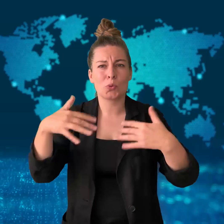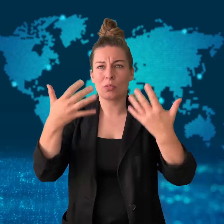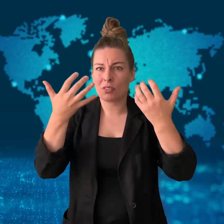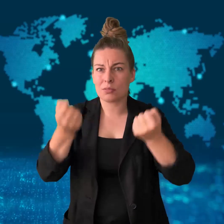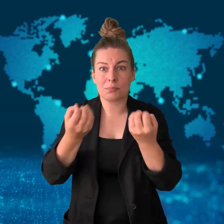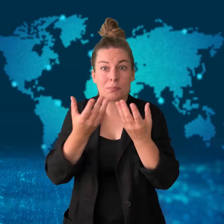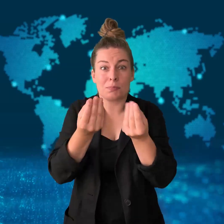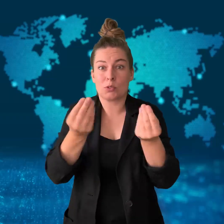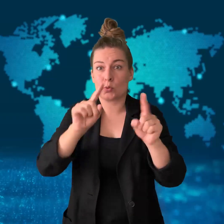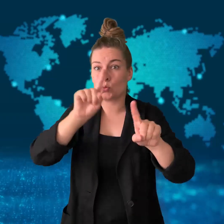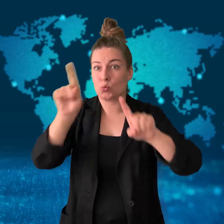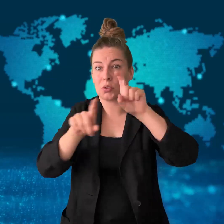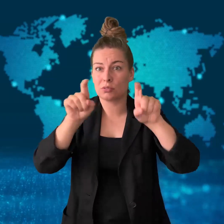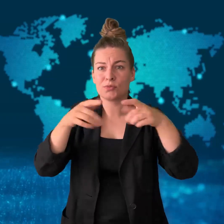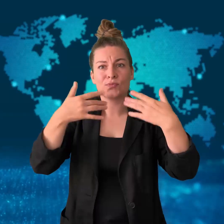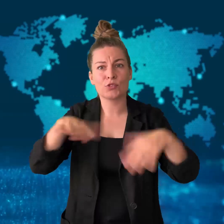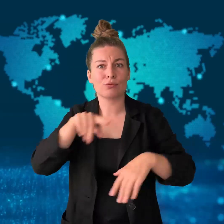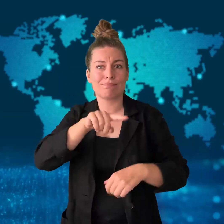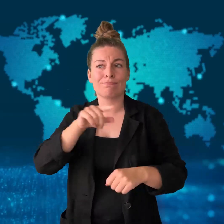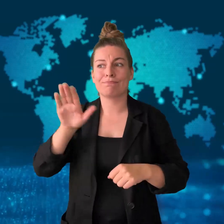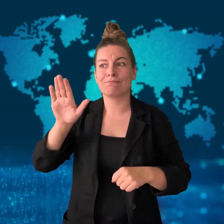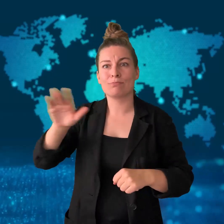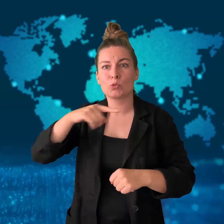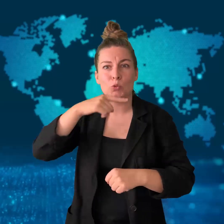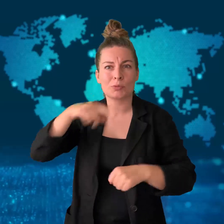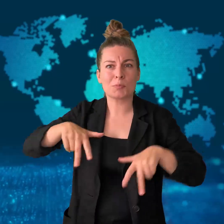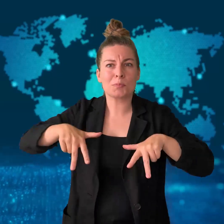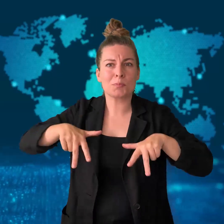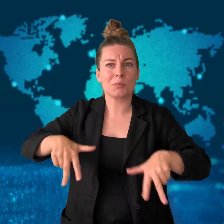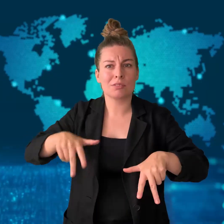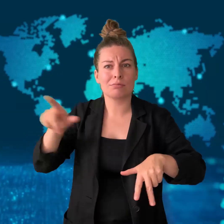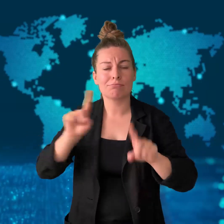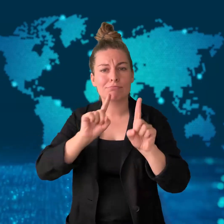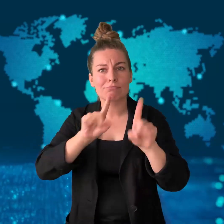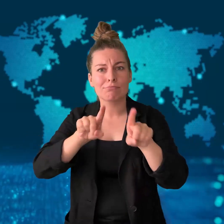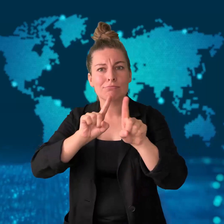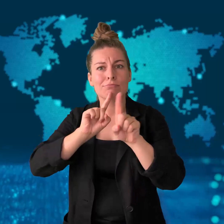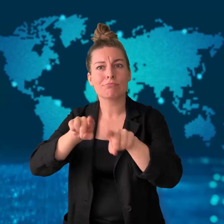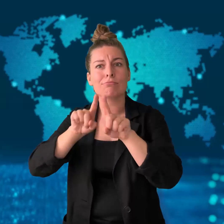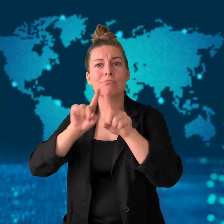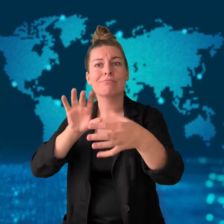discussed an invasion in Ukraine.